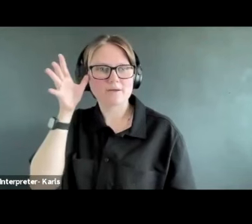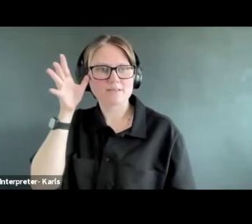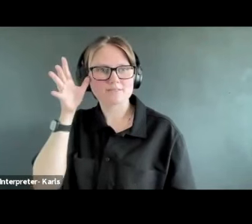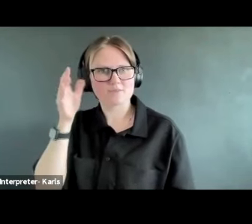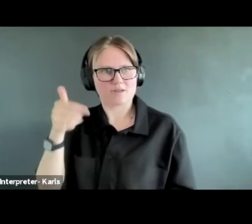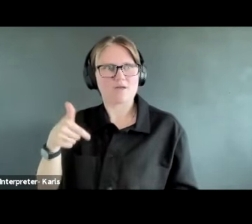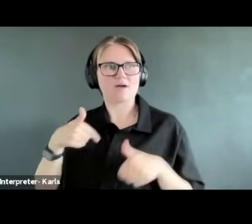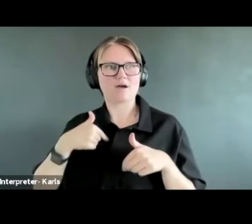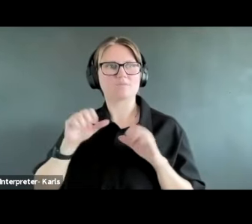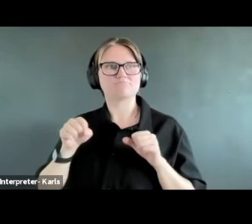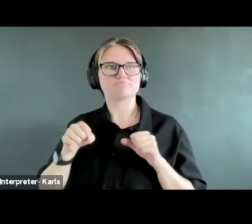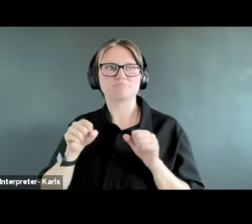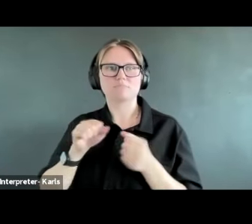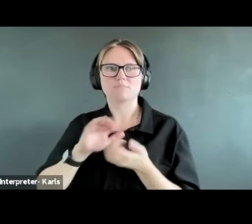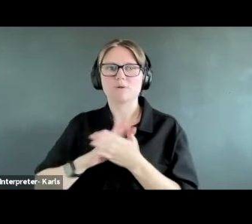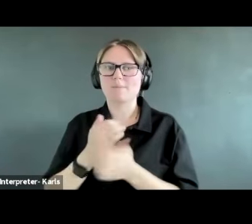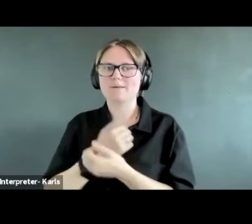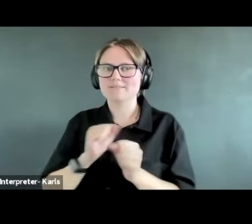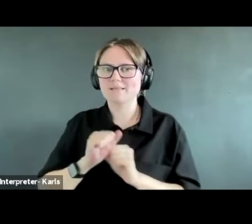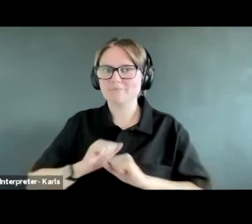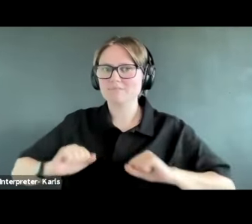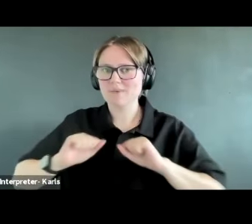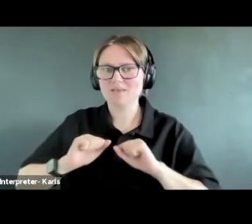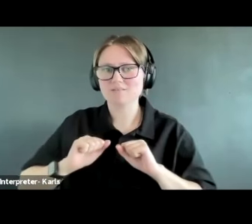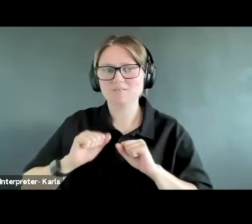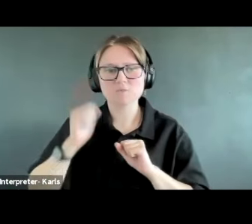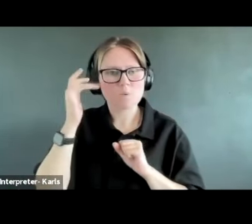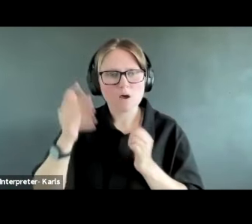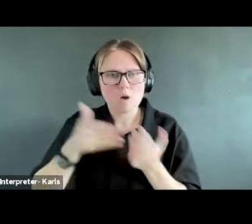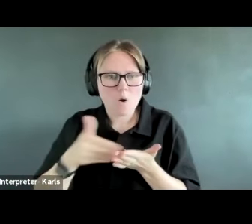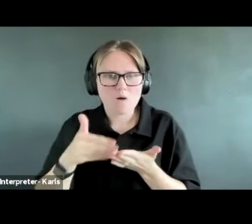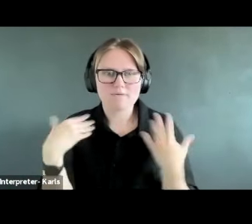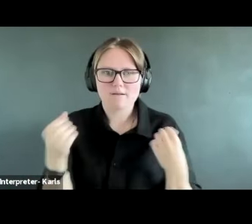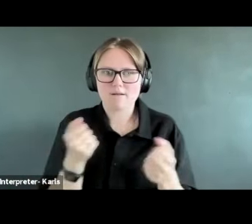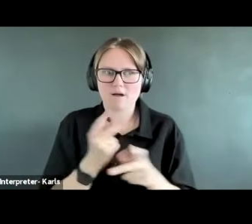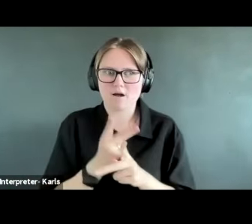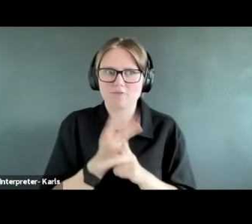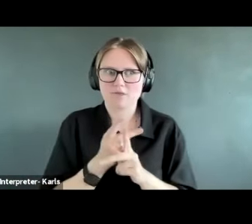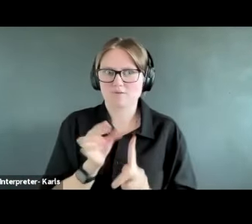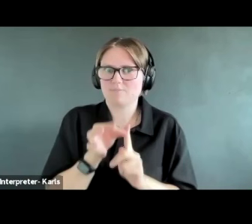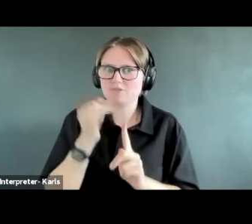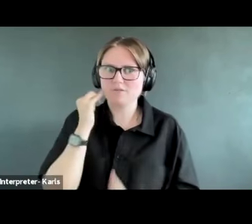especially when you're a person with a disability and you become a parent, there's a lot of people that